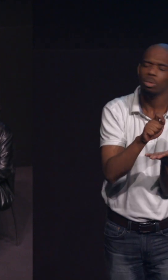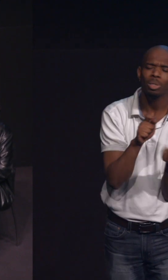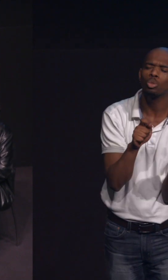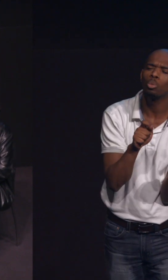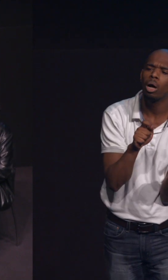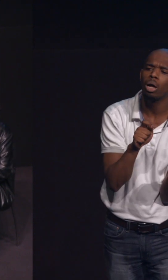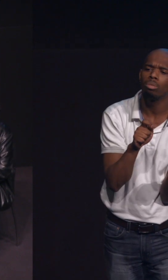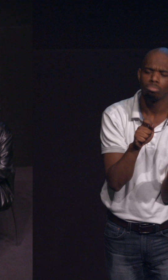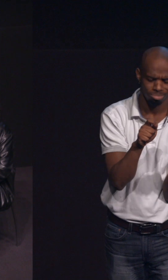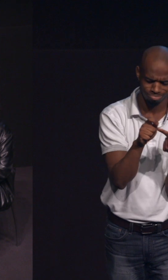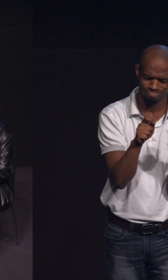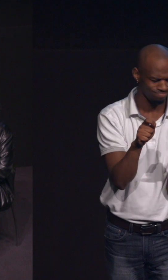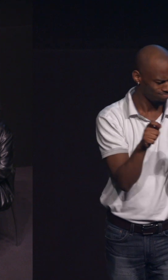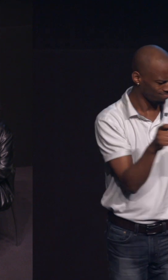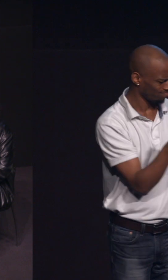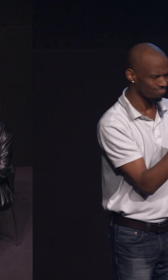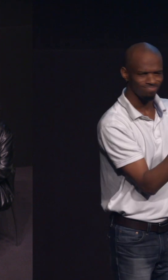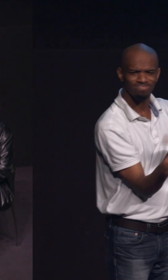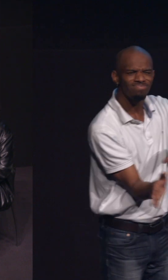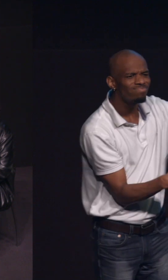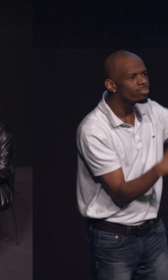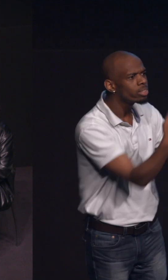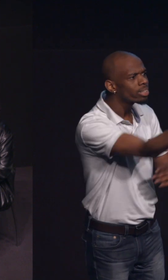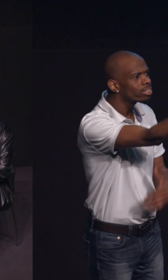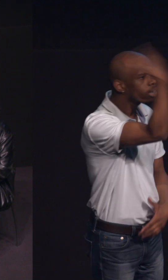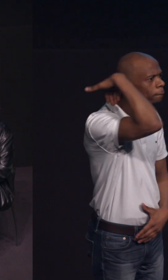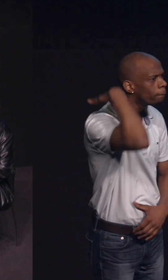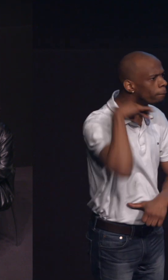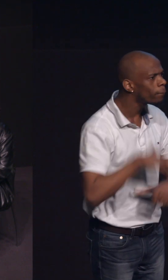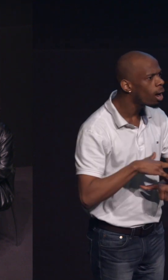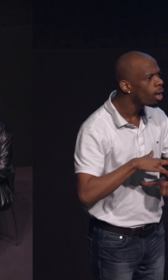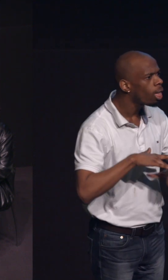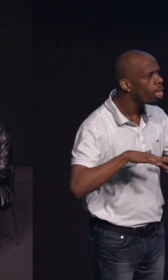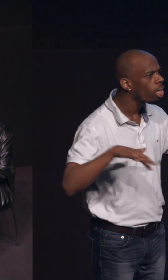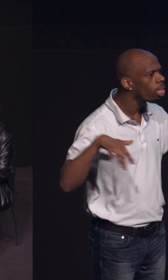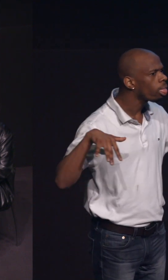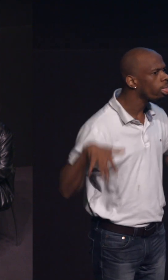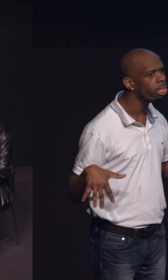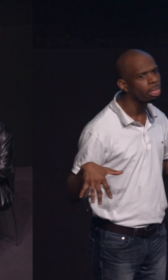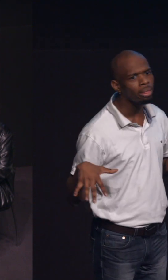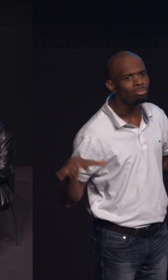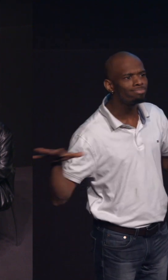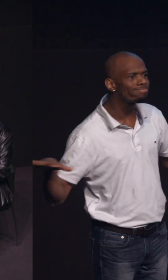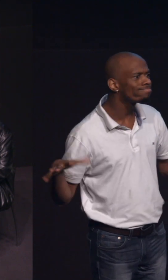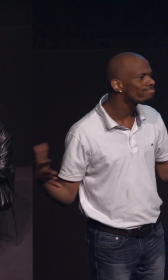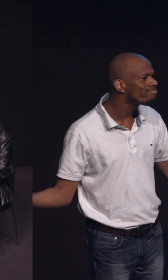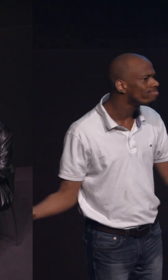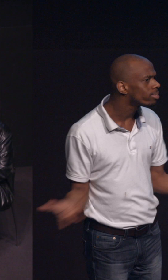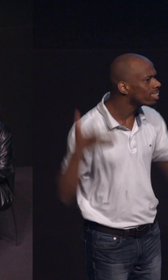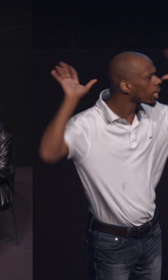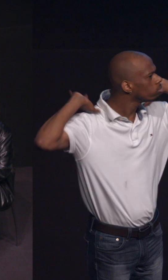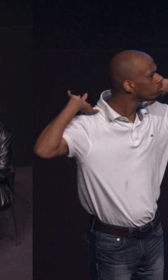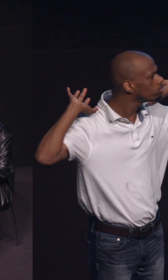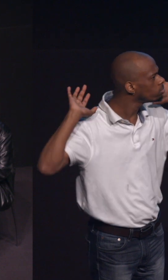Sit under a tree. Sorry, I'm, like, spitting, I'm so upset. Bryant: Word that Tricia Hersey did not minister.